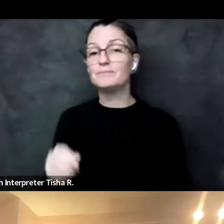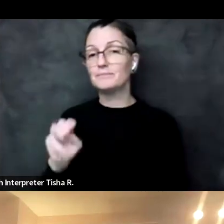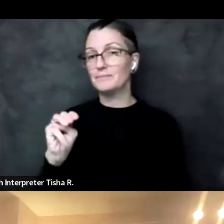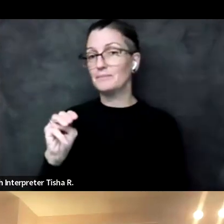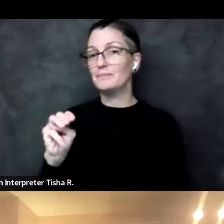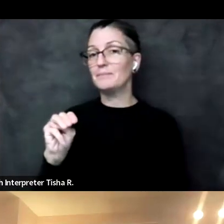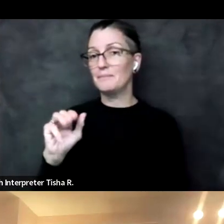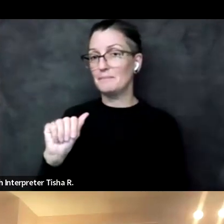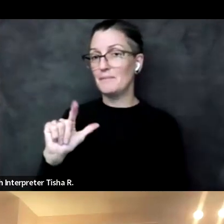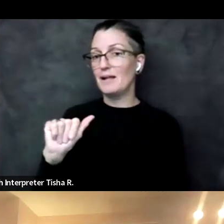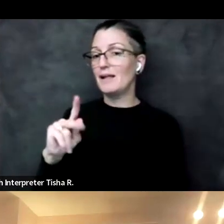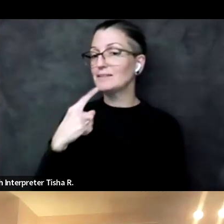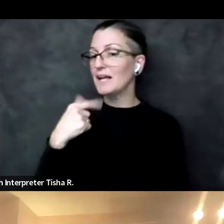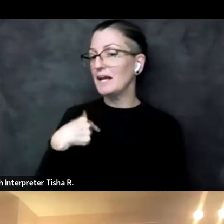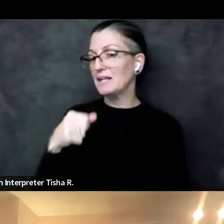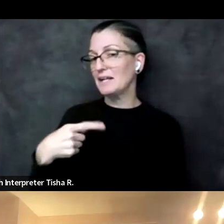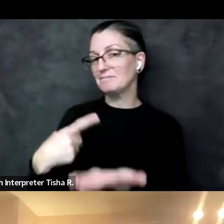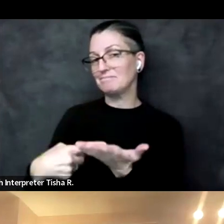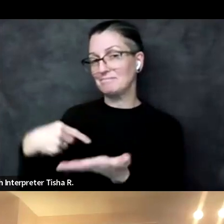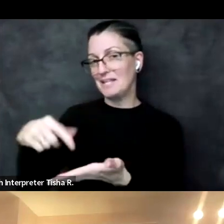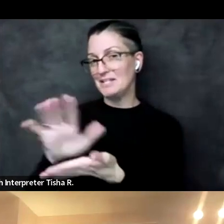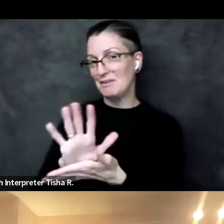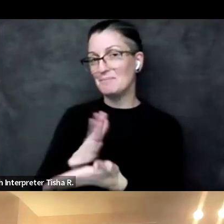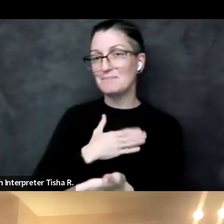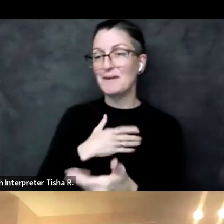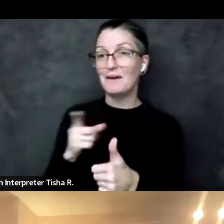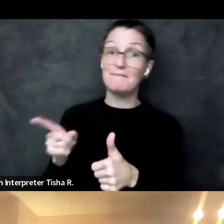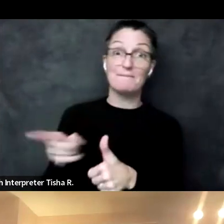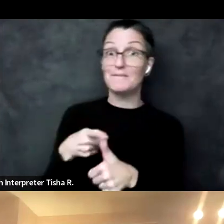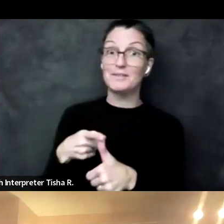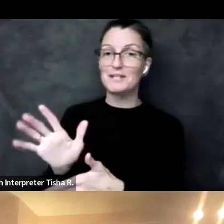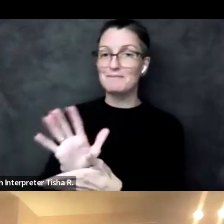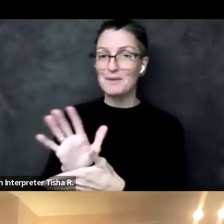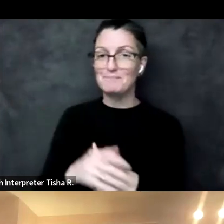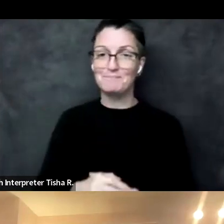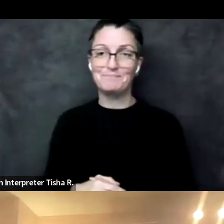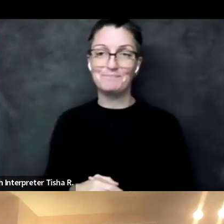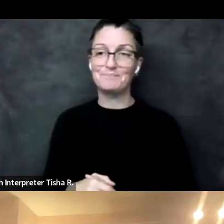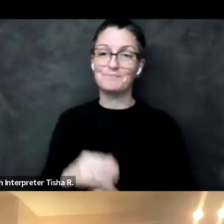I can talk about this film since it is my first,